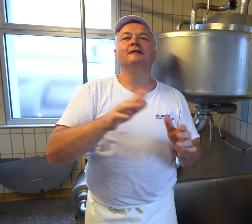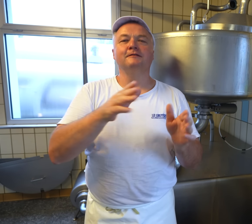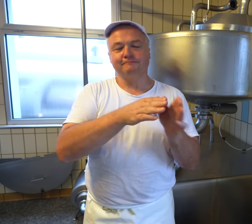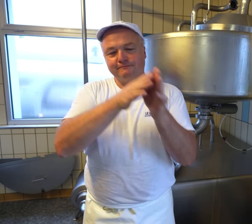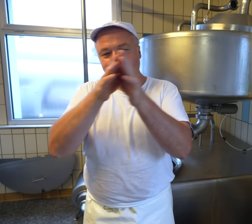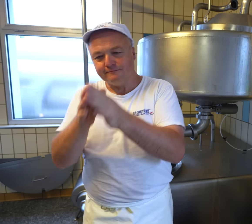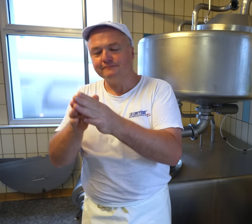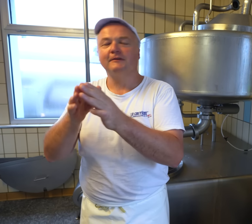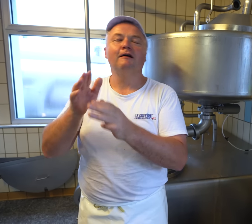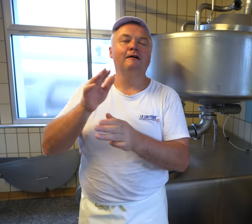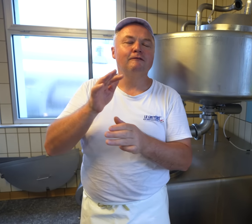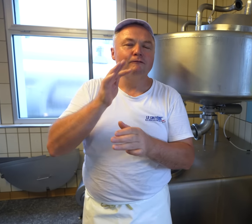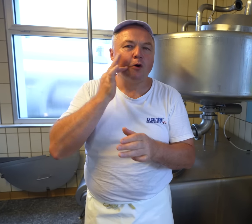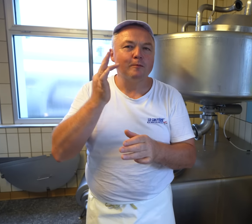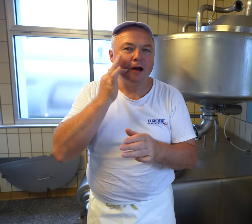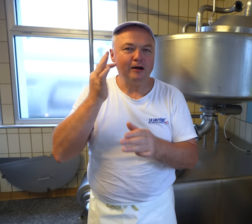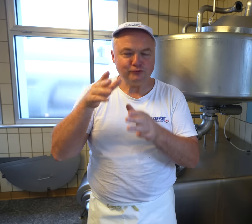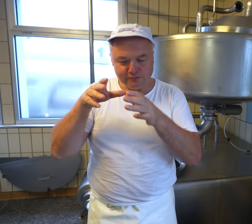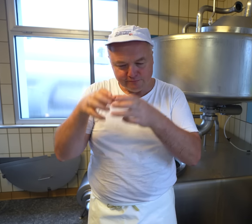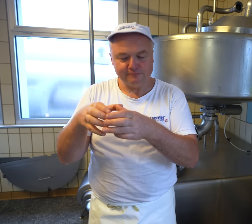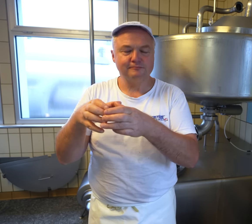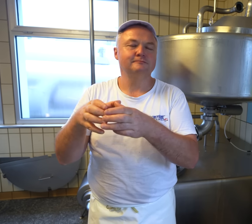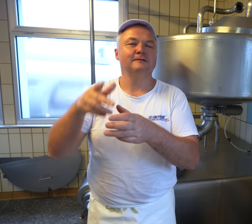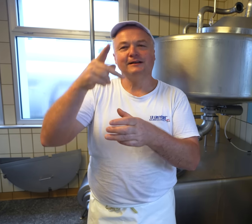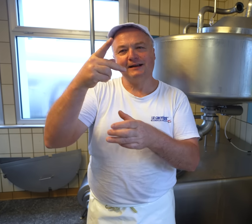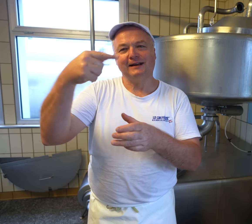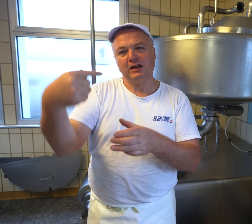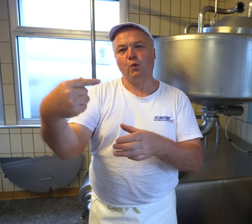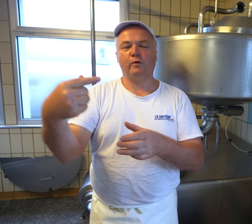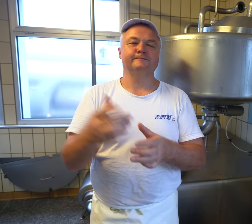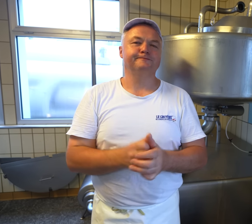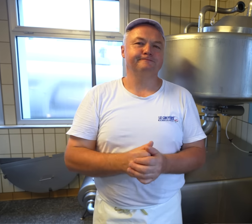But for cheese, we use kilograms.